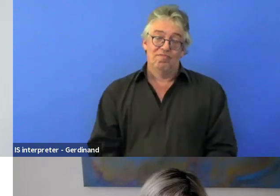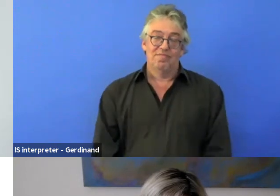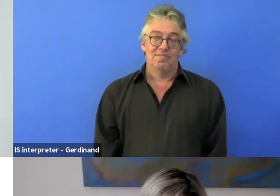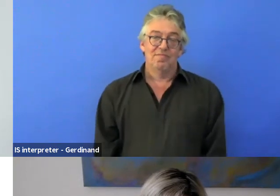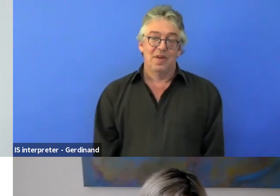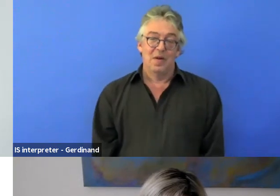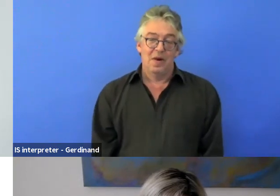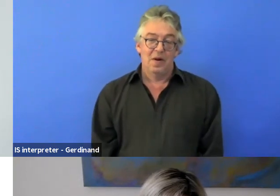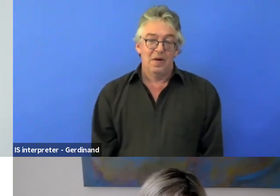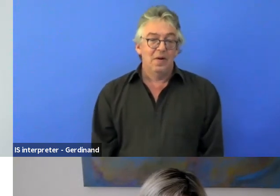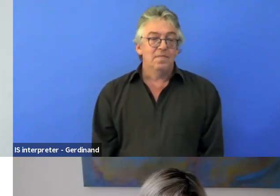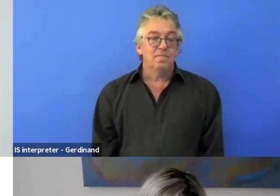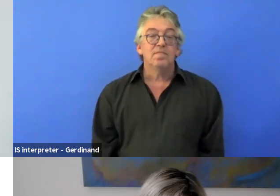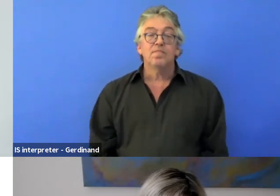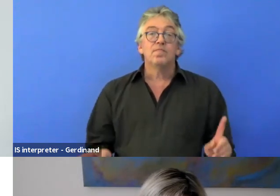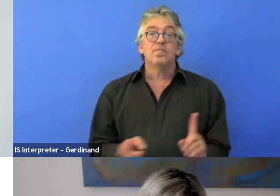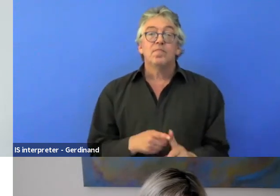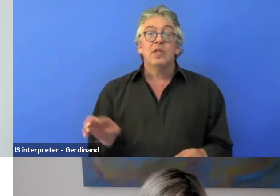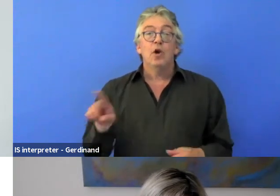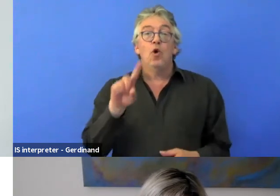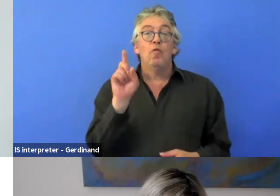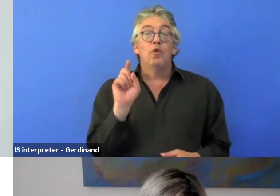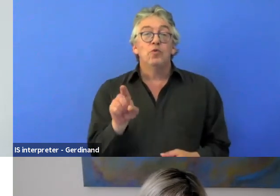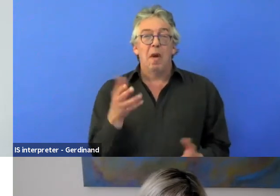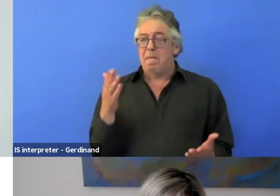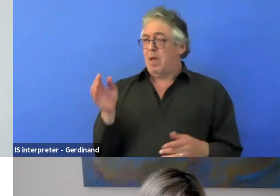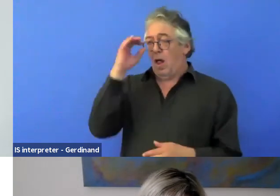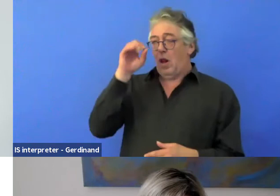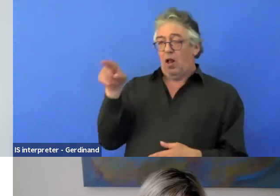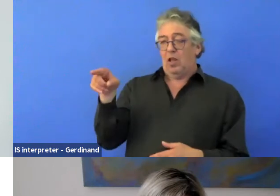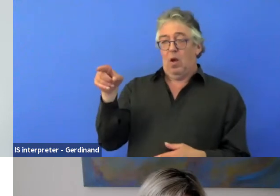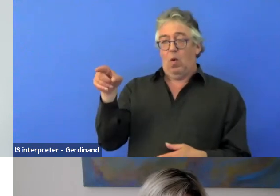The first question, if Alejandro wants to quickly address it and then Chiara.